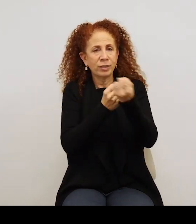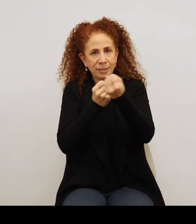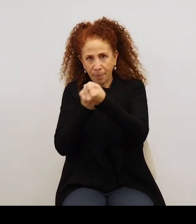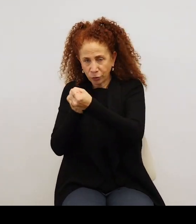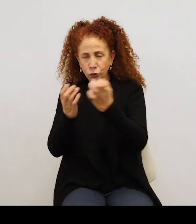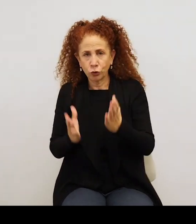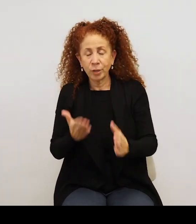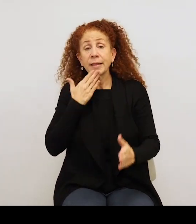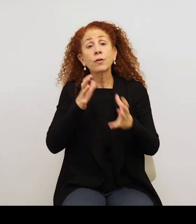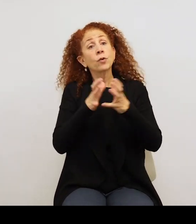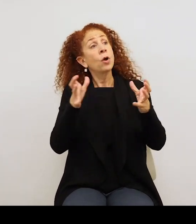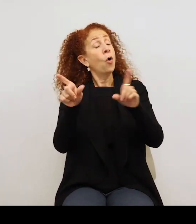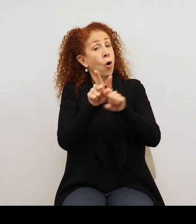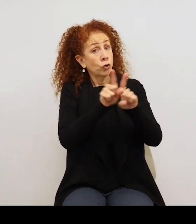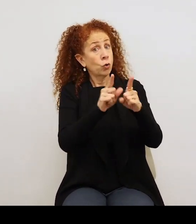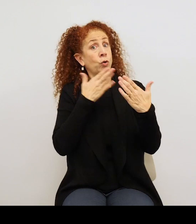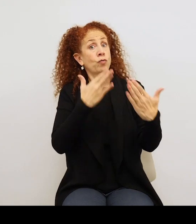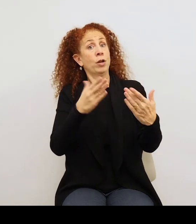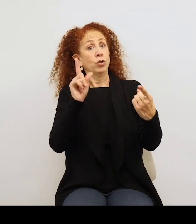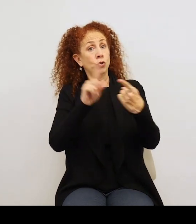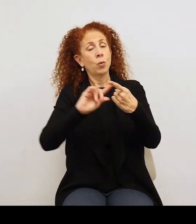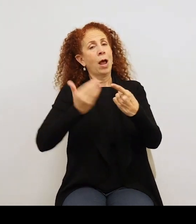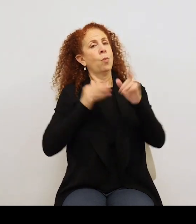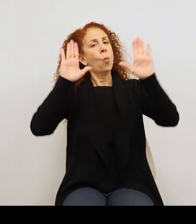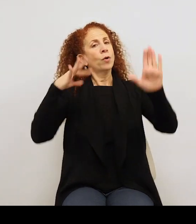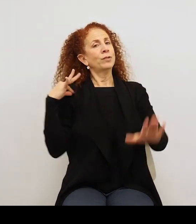and also express my gratitude to our wonderful staff members--